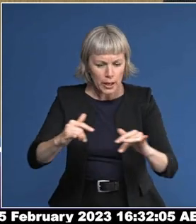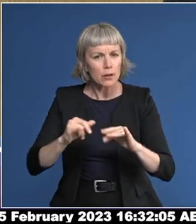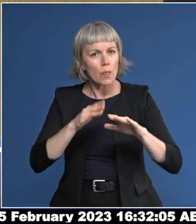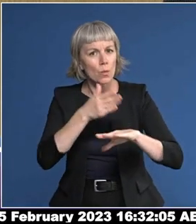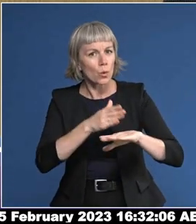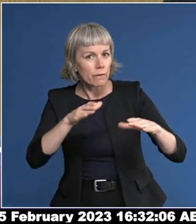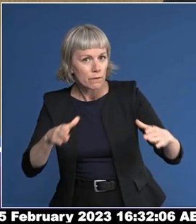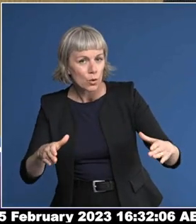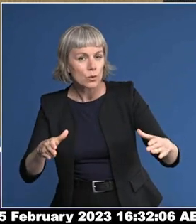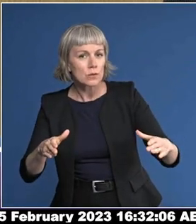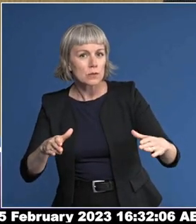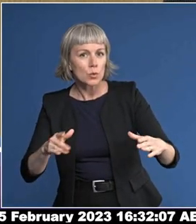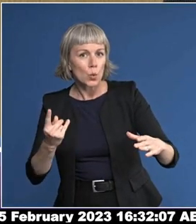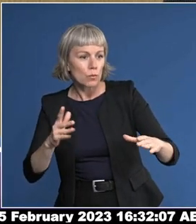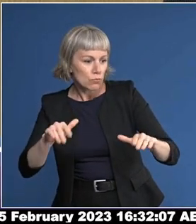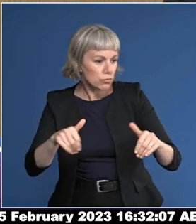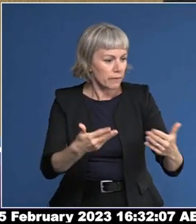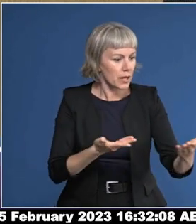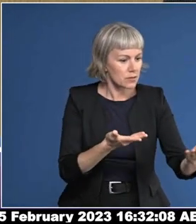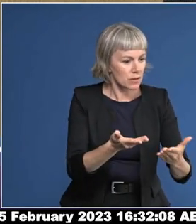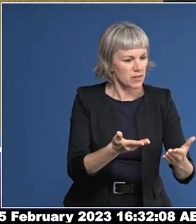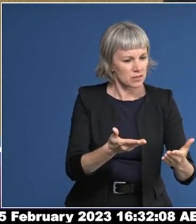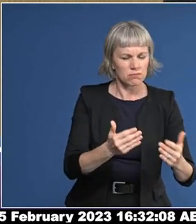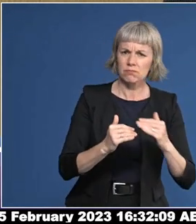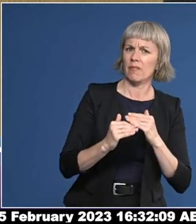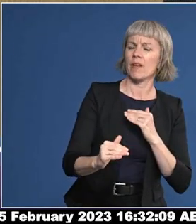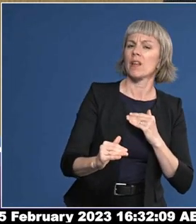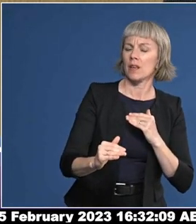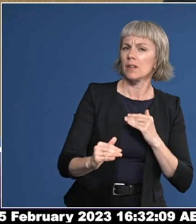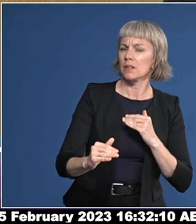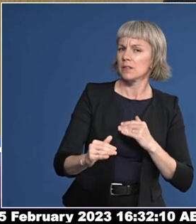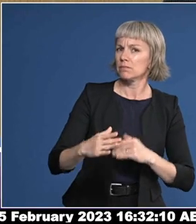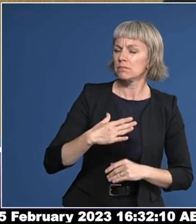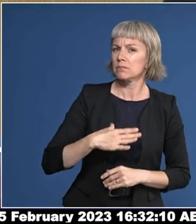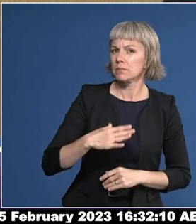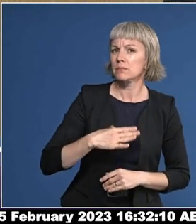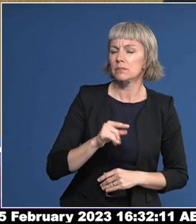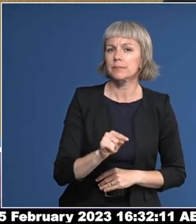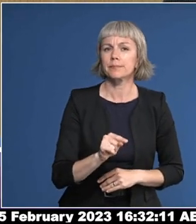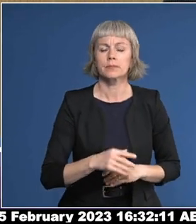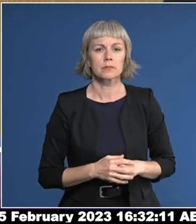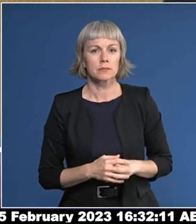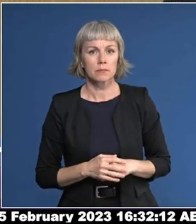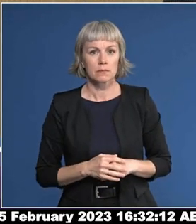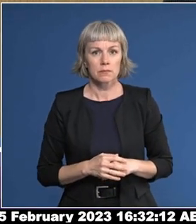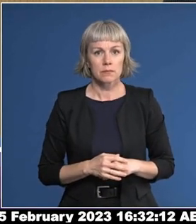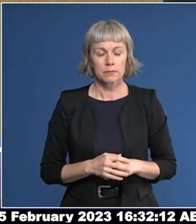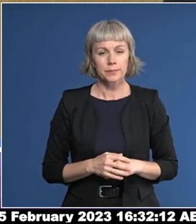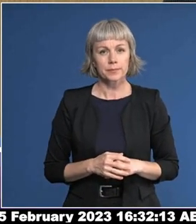provision is completely reasonable, and none of our members have particular concerns about